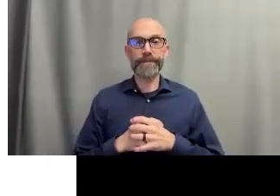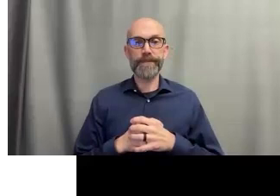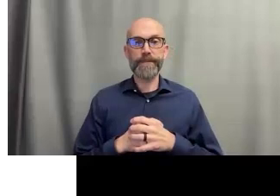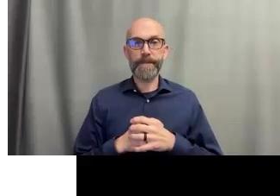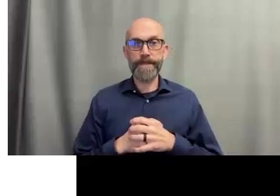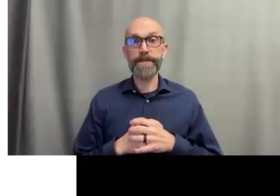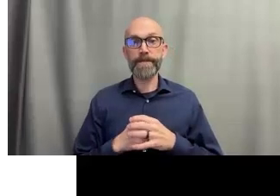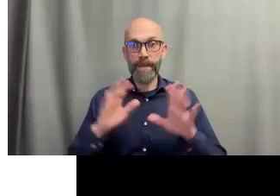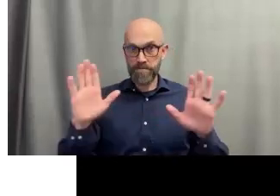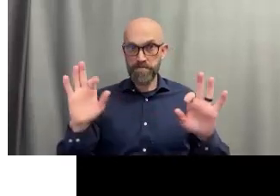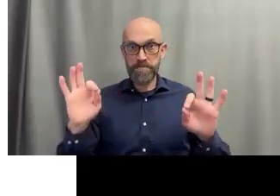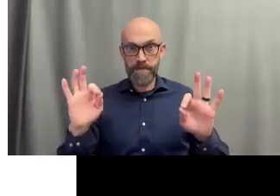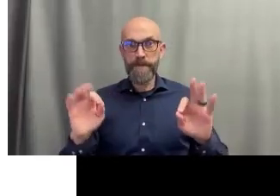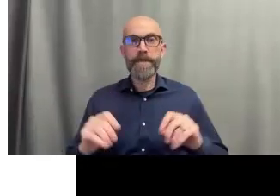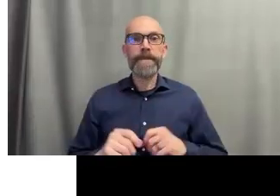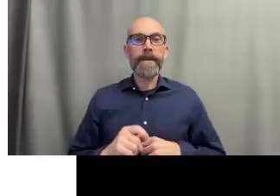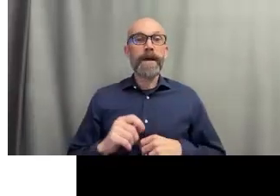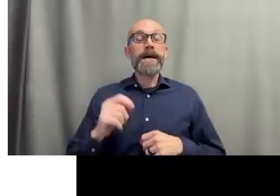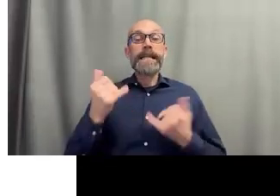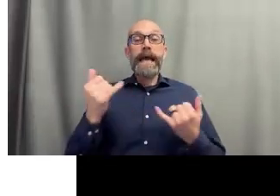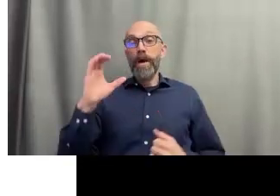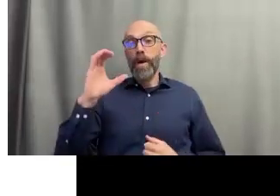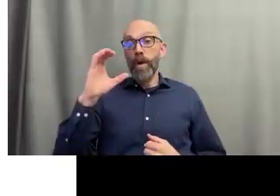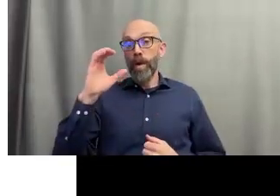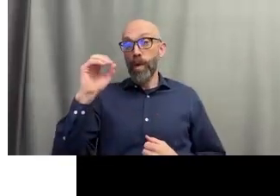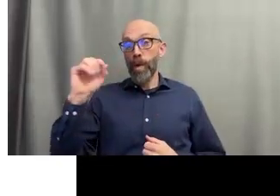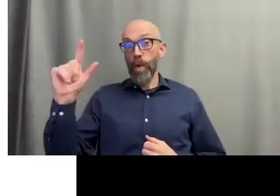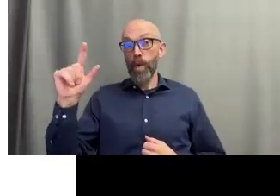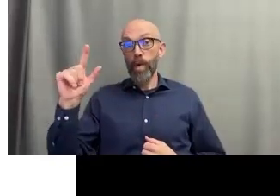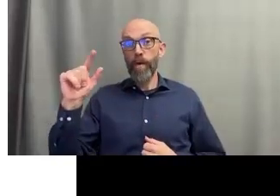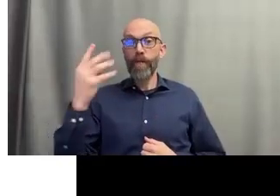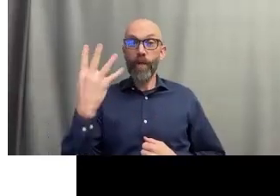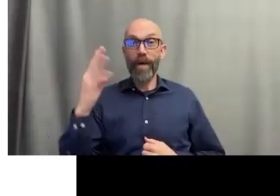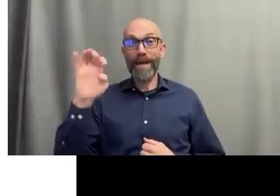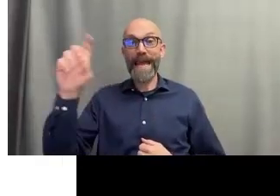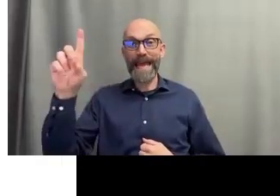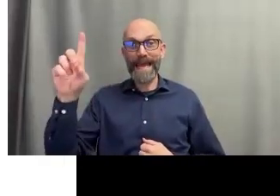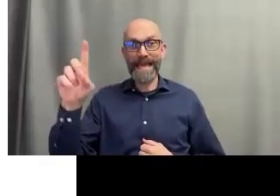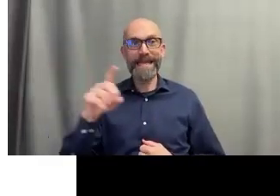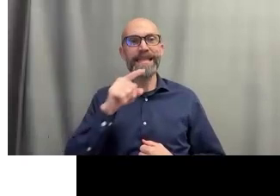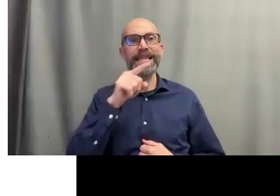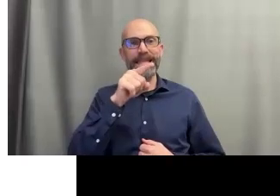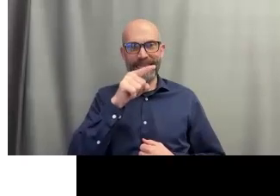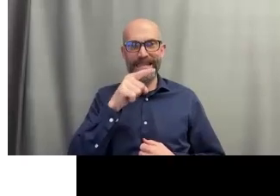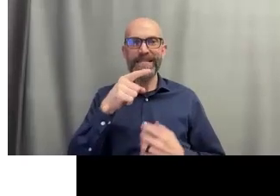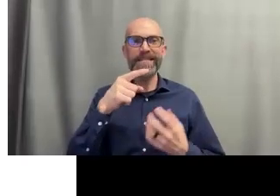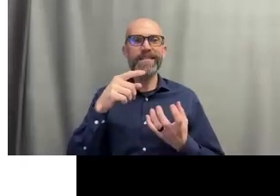All right. We're on Cool4Ed. Okay, Cool4Ed is, it's a larger repository, referatory, that it's got books.